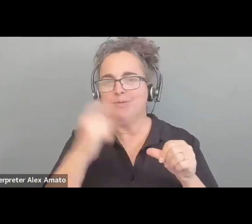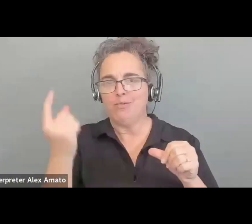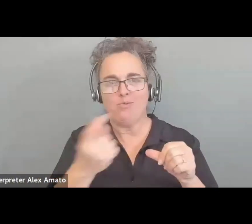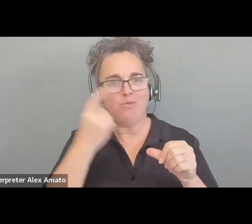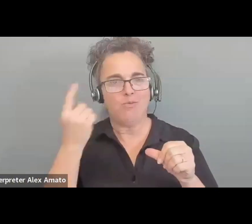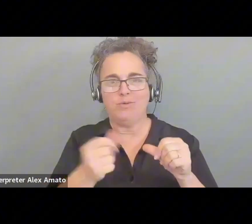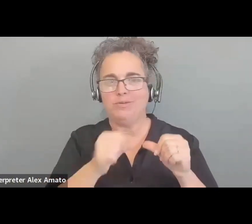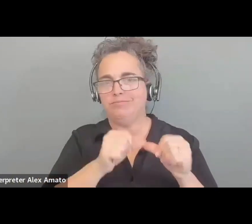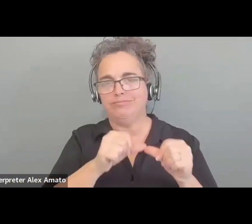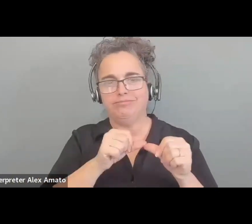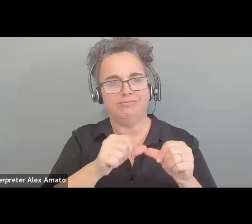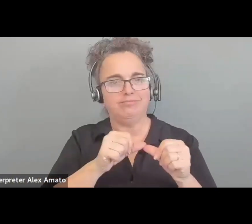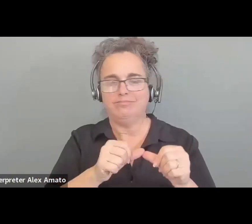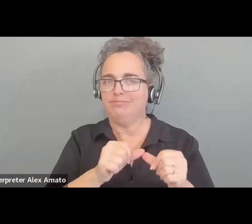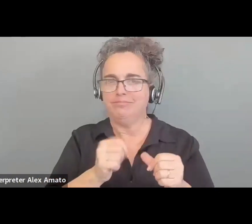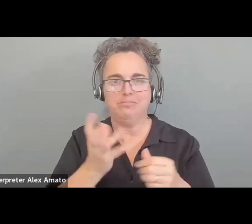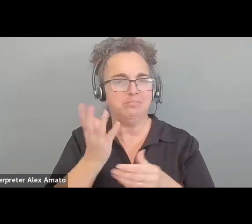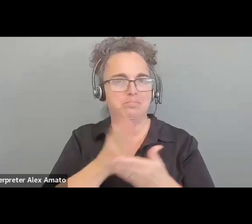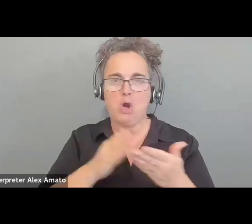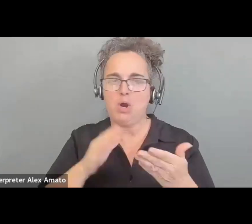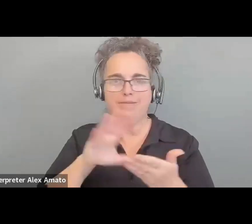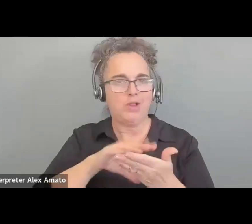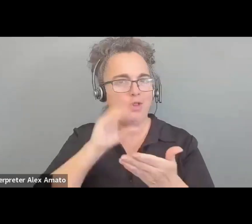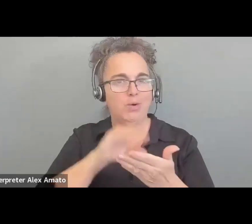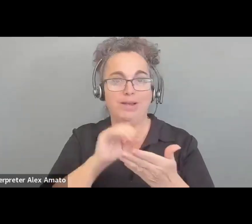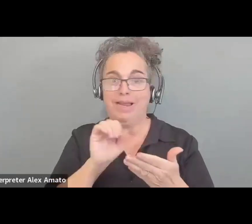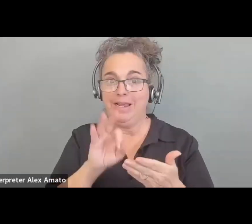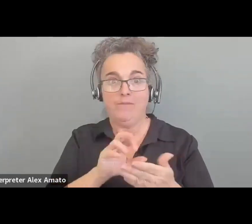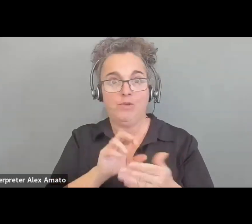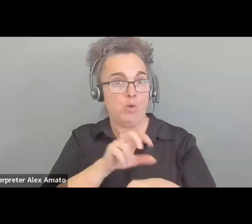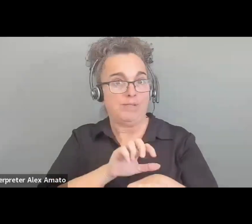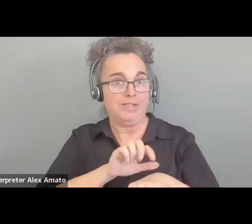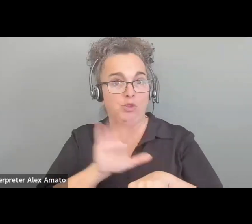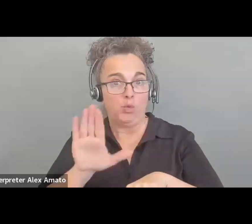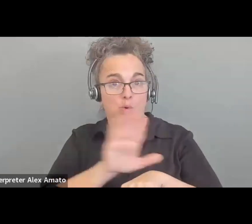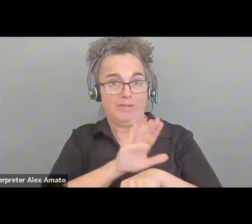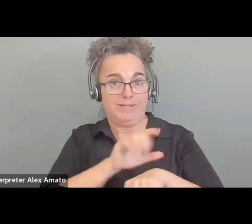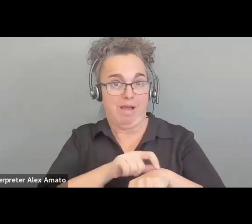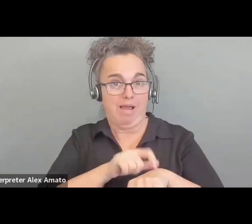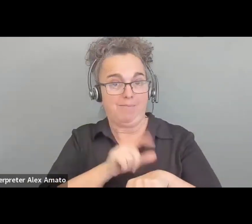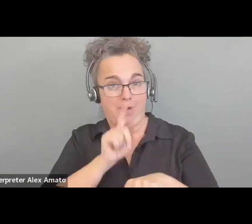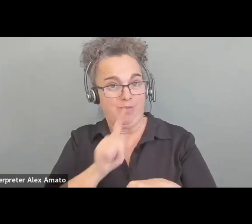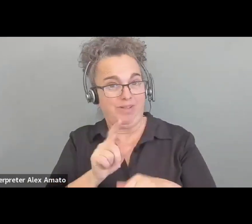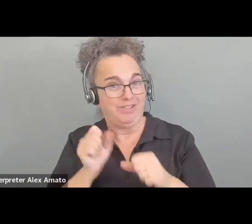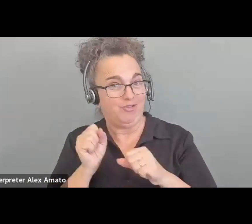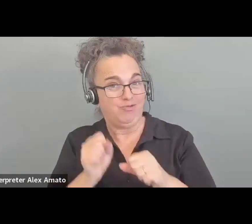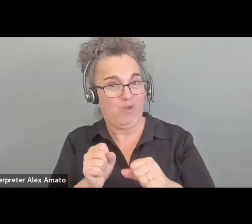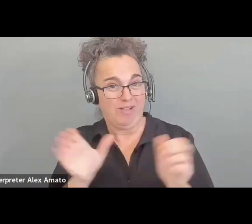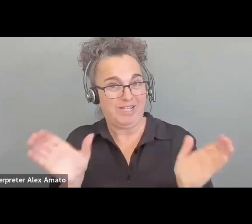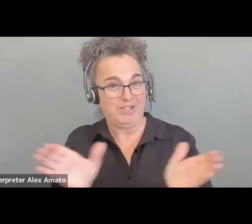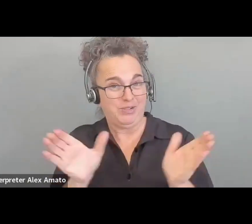function now. And if you're gonna invest your time, which again, I strongly suggest everyone does to stay current.